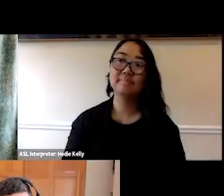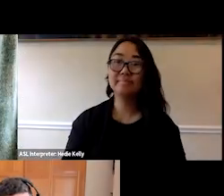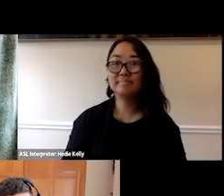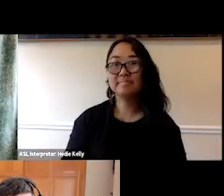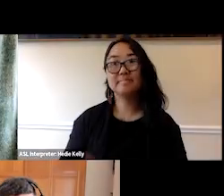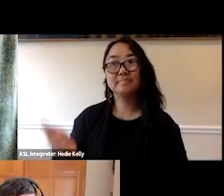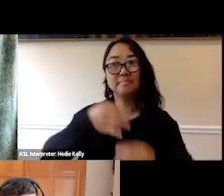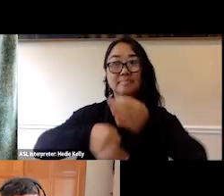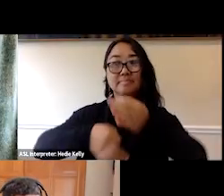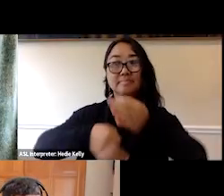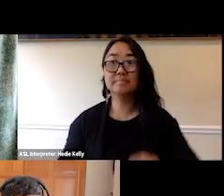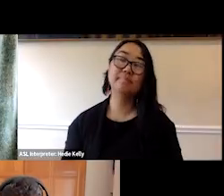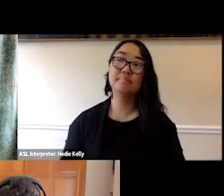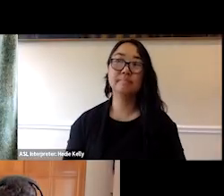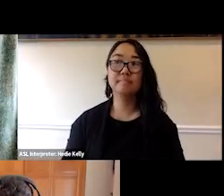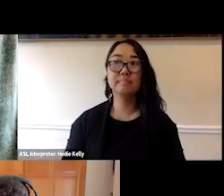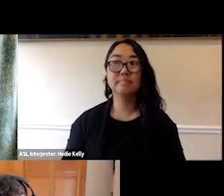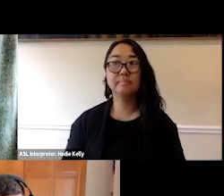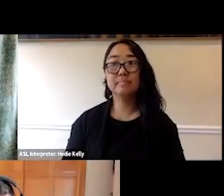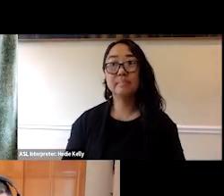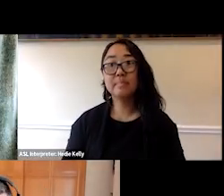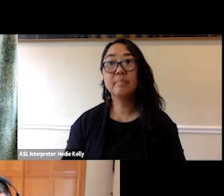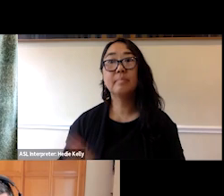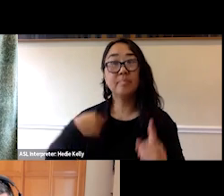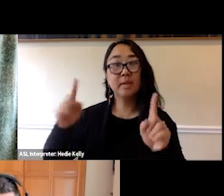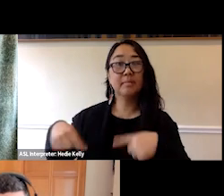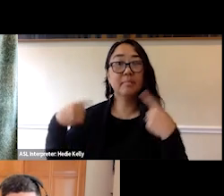As I teach people about digital accessibility for the first time,